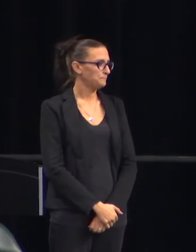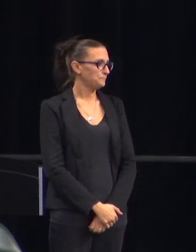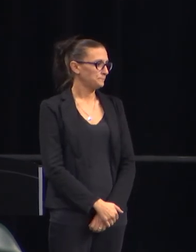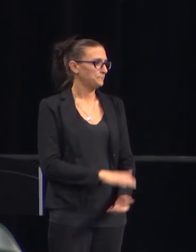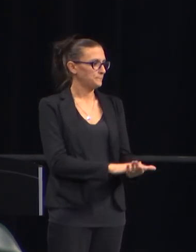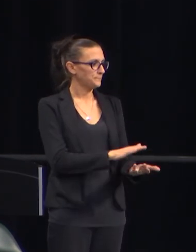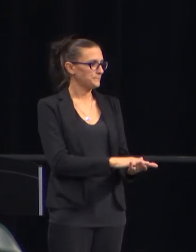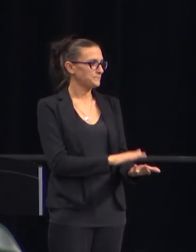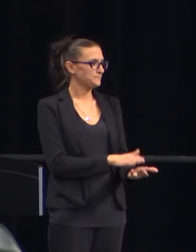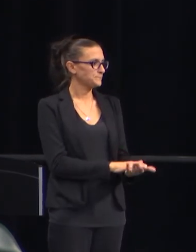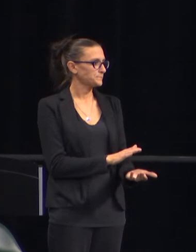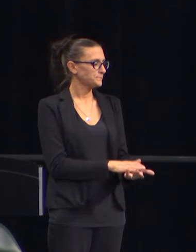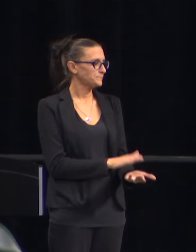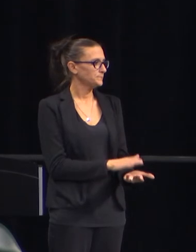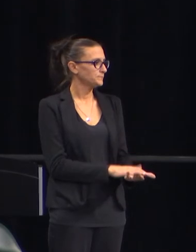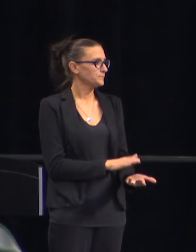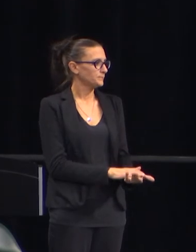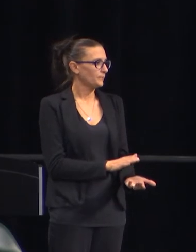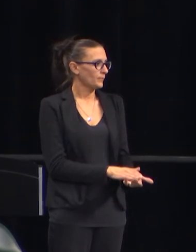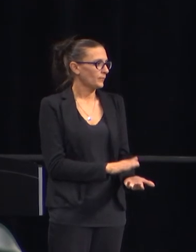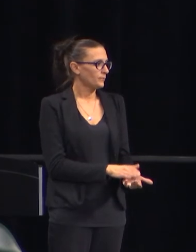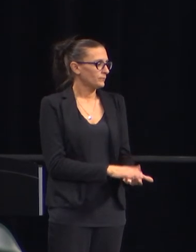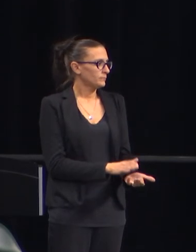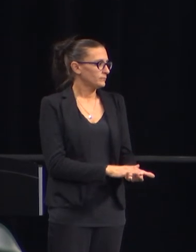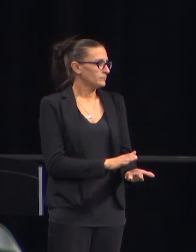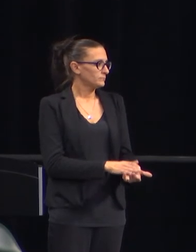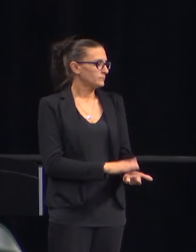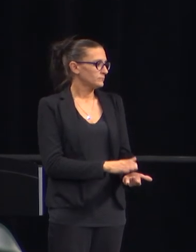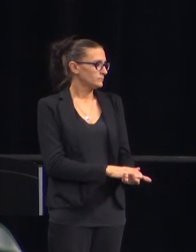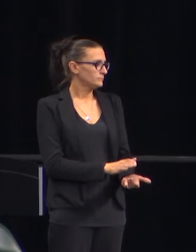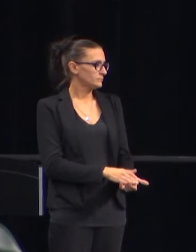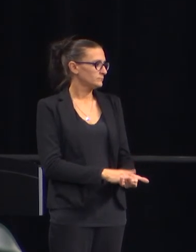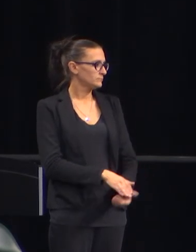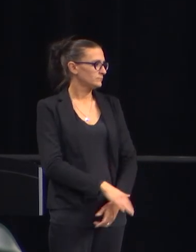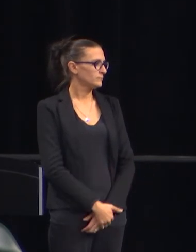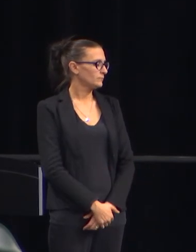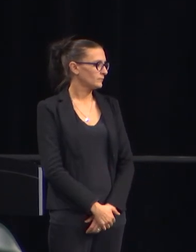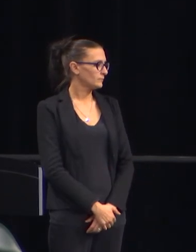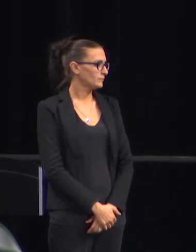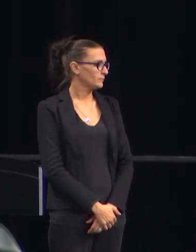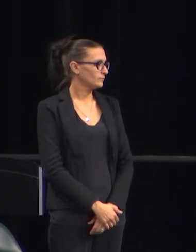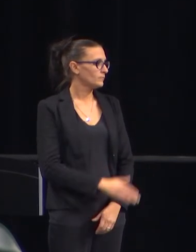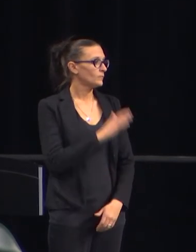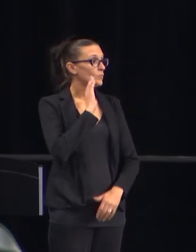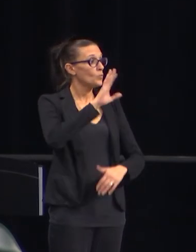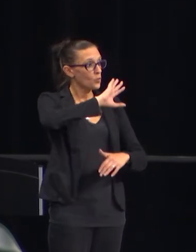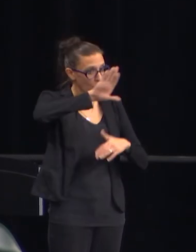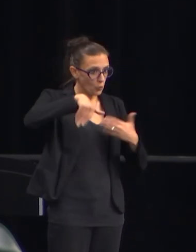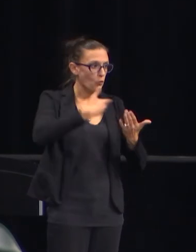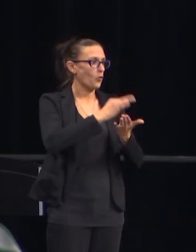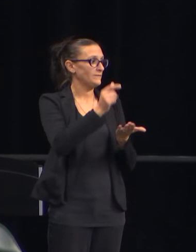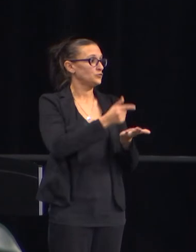(audience applauding) Will all of the graduates please stand?